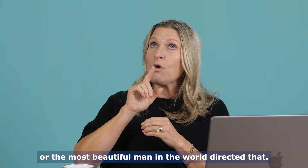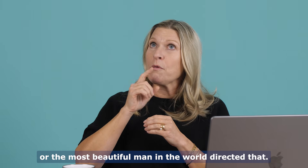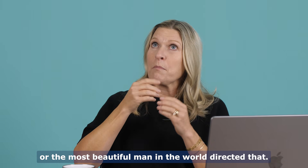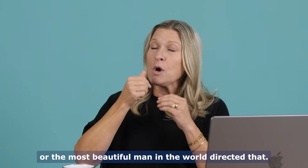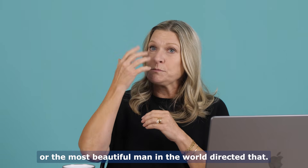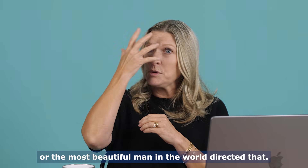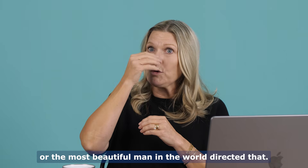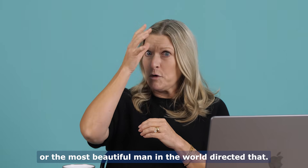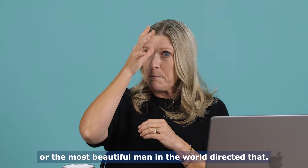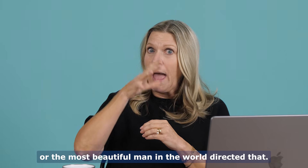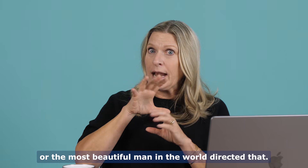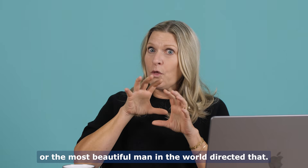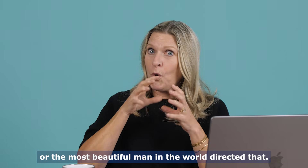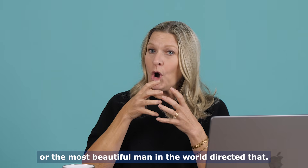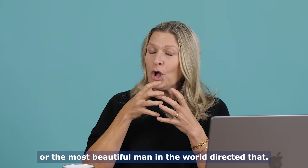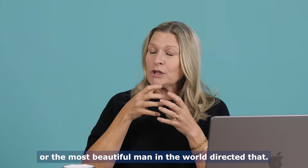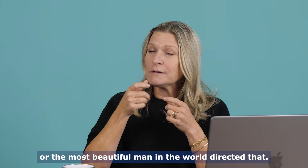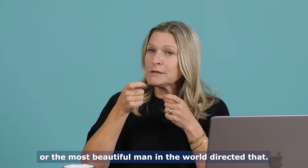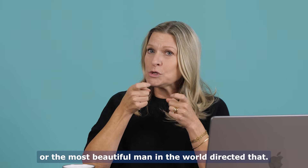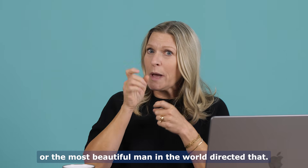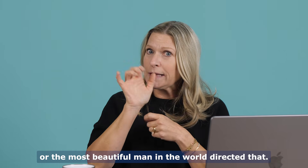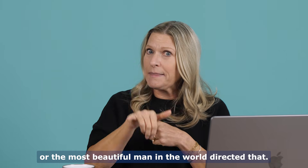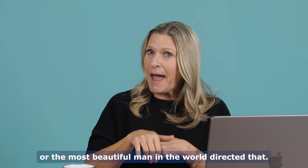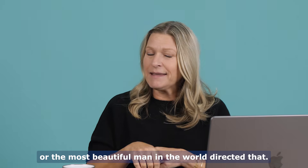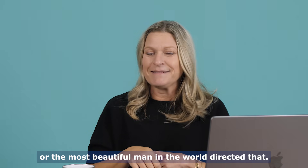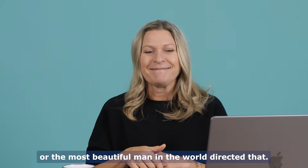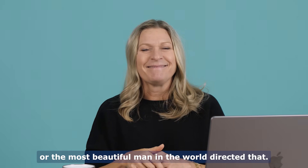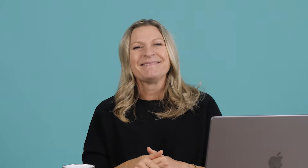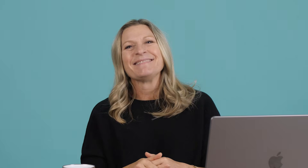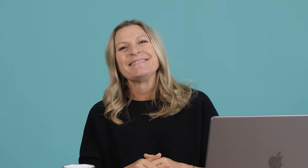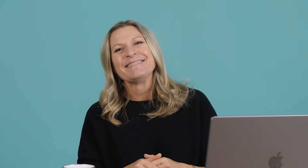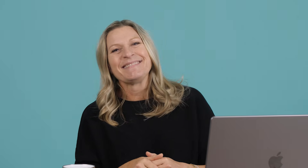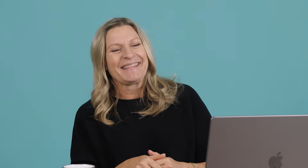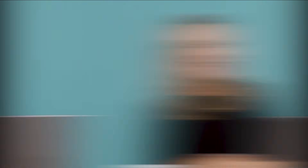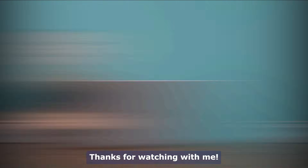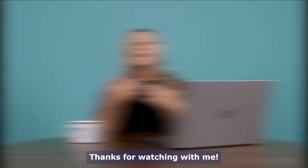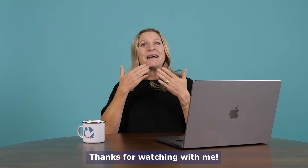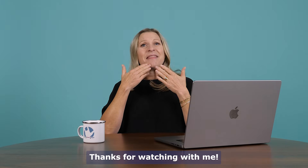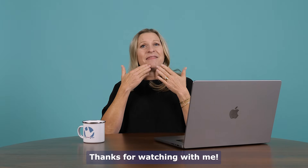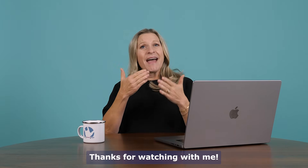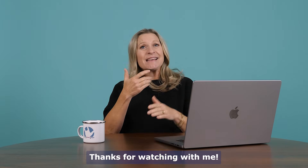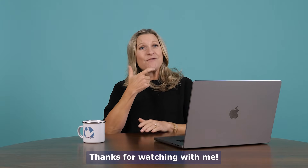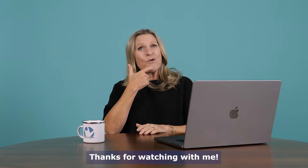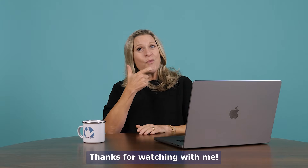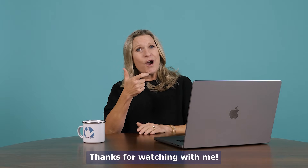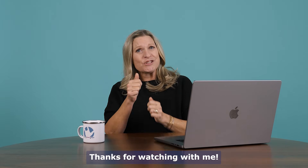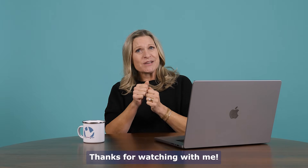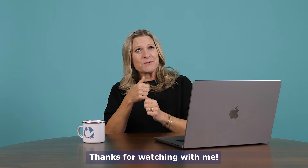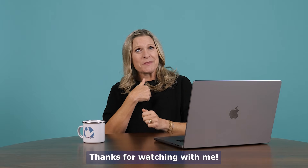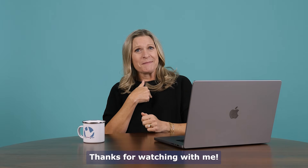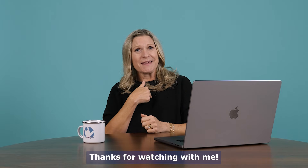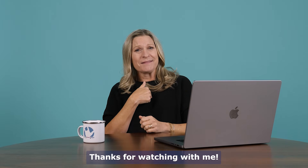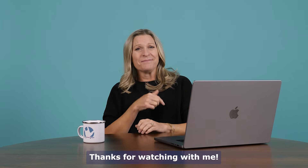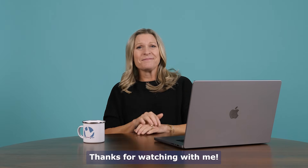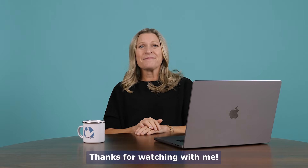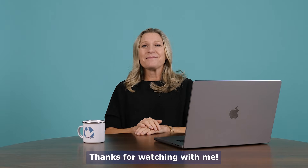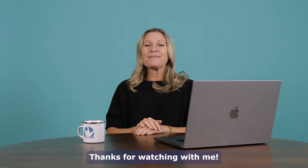or the most beautiful man in the world directed that. Thanks for watching with me!